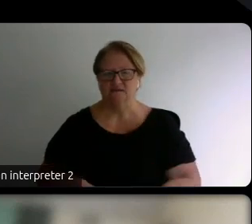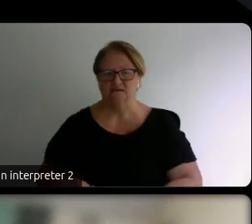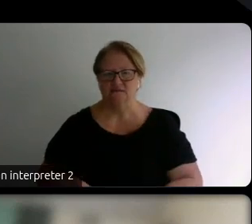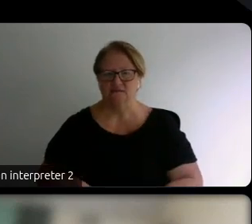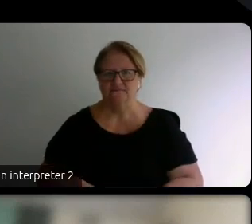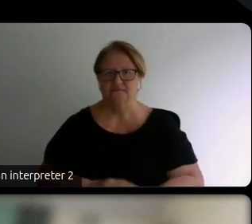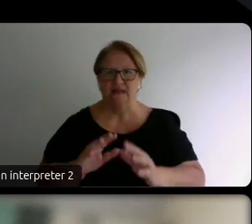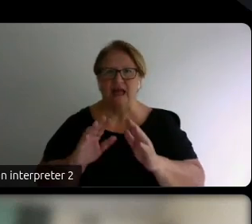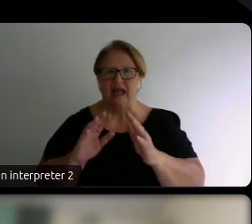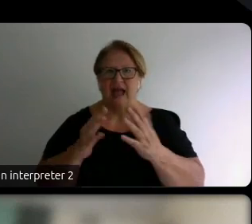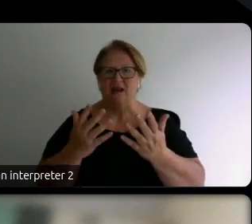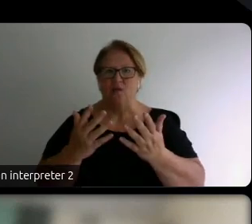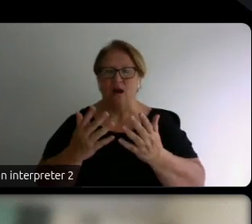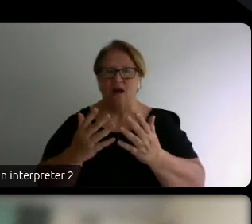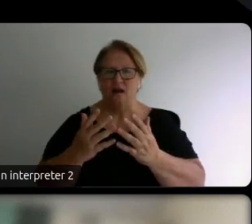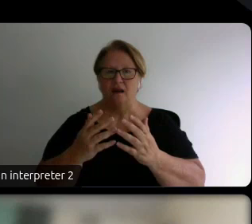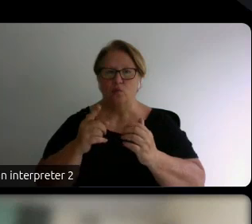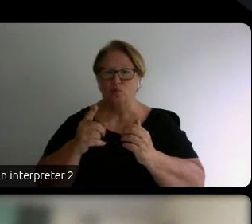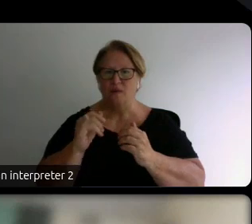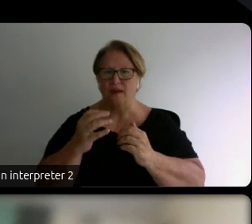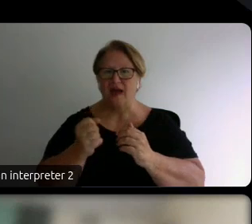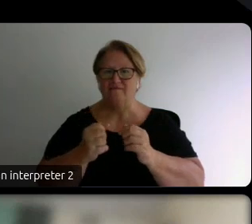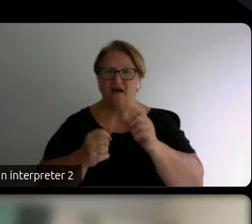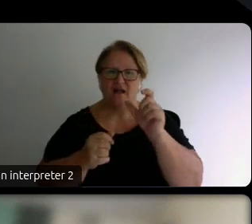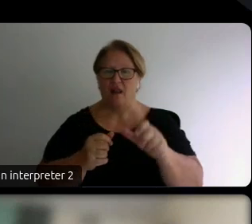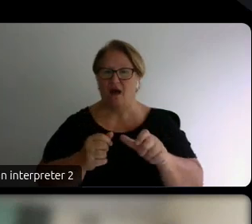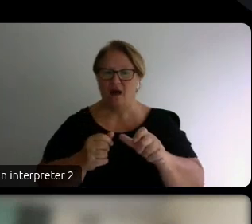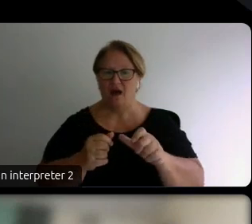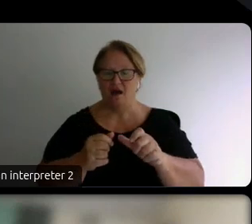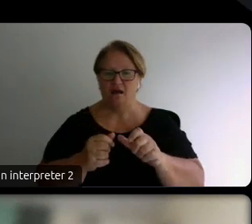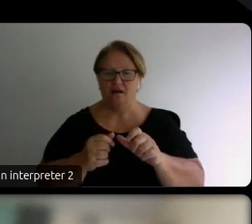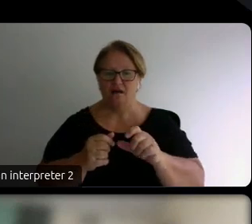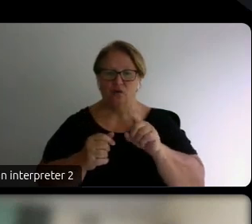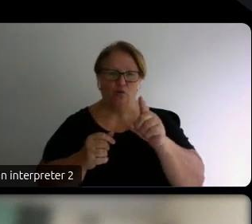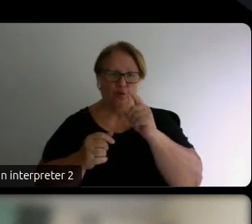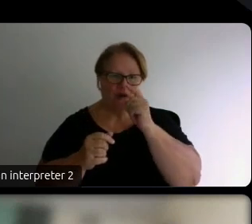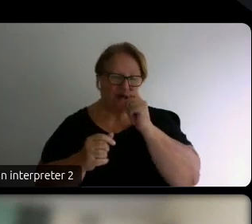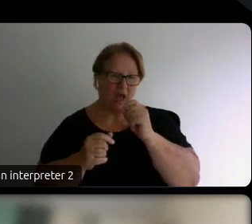uh or you know, you may may have a client that um you can determine does have the capacity,